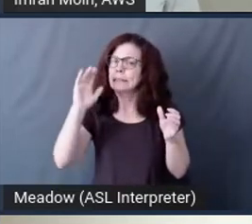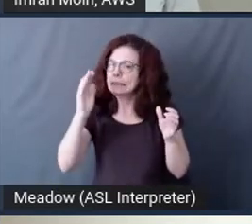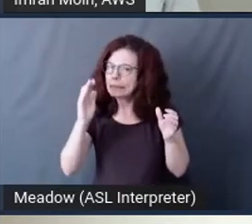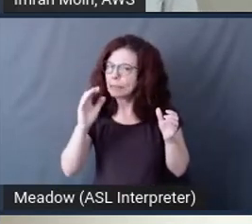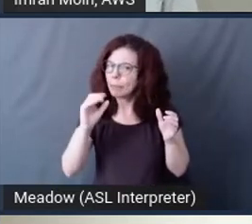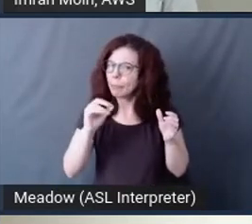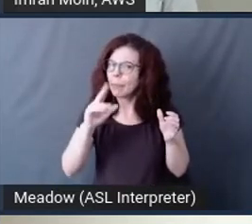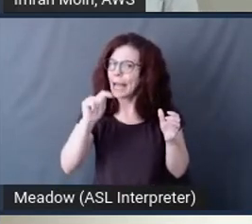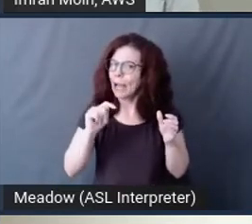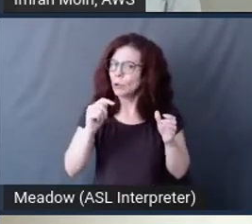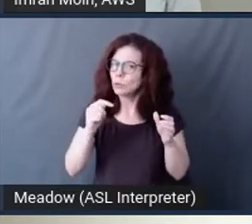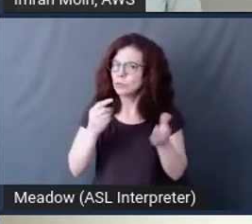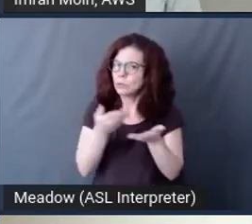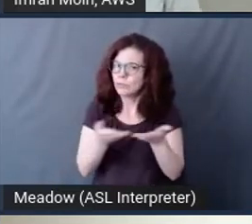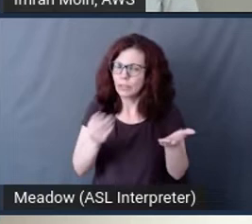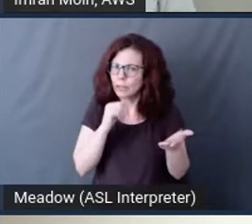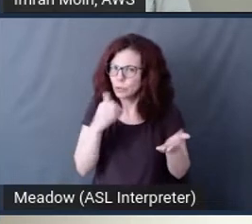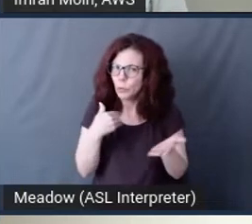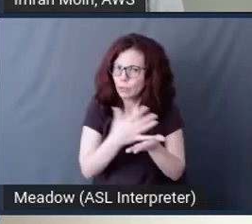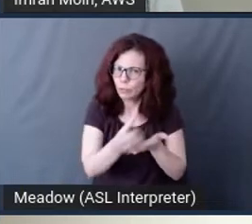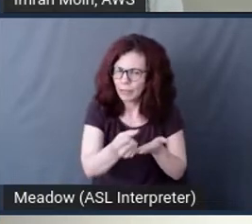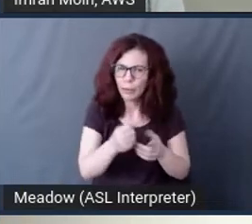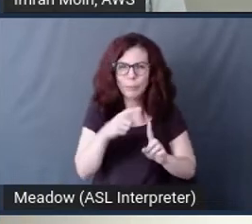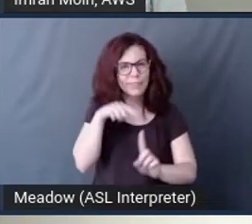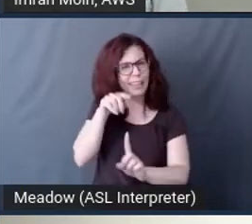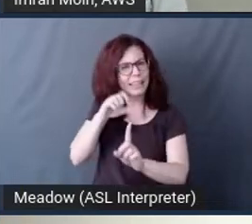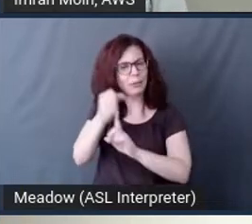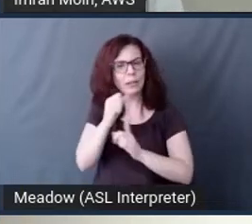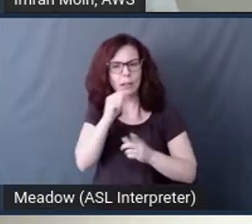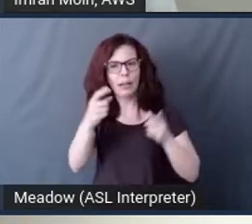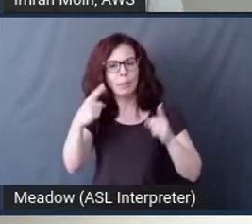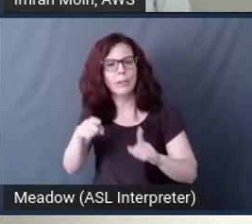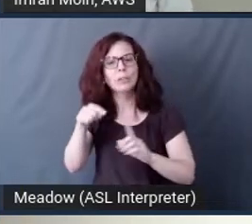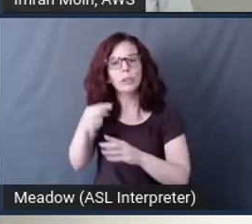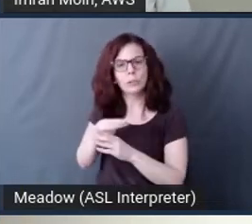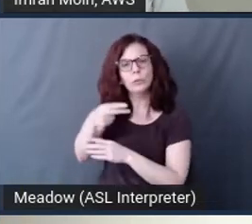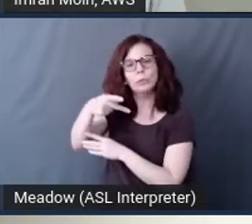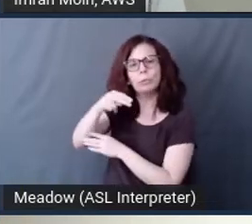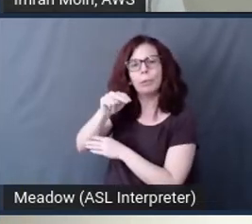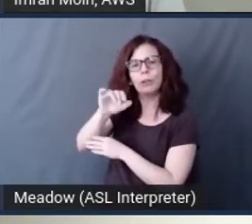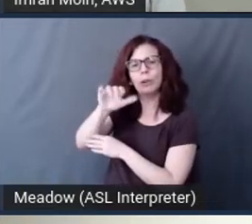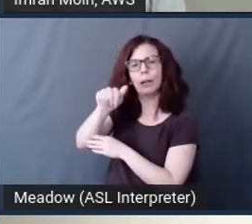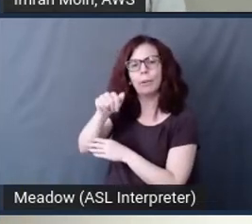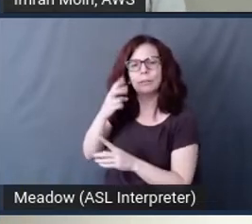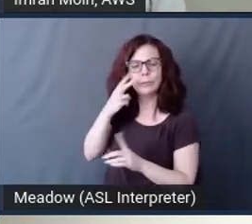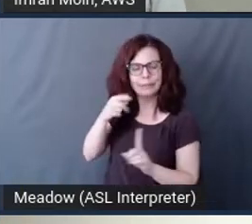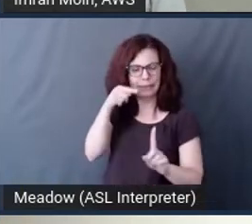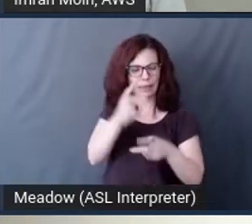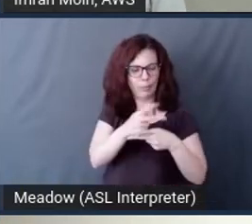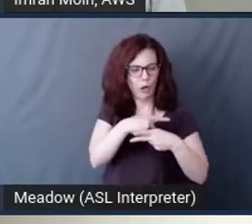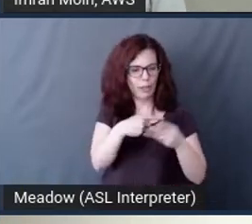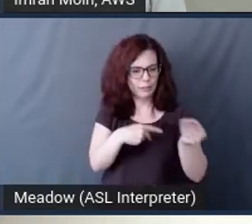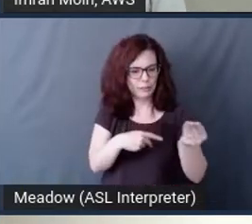So to not happen, that kind of a scenario, you can use Panorama to detect that the product, where it has been laid on and you can put back